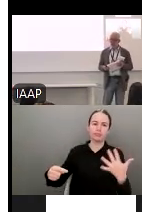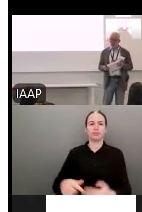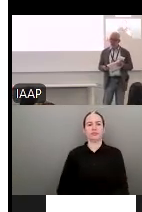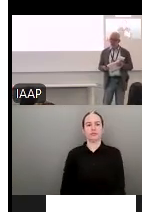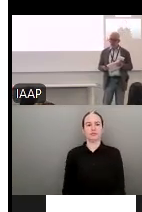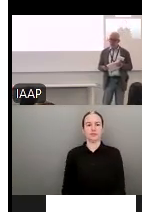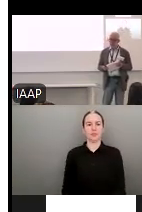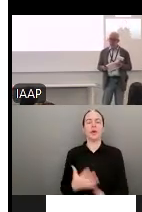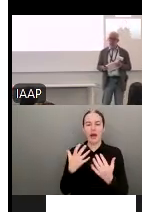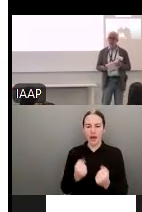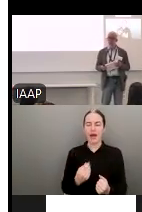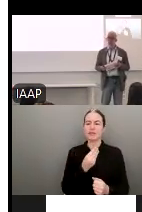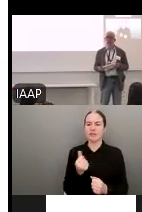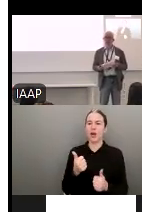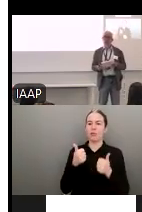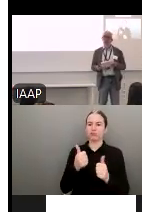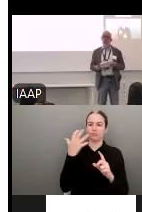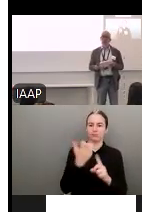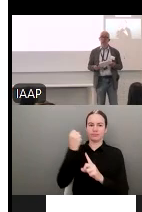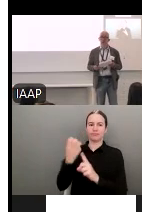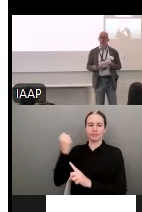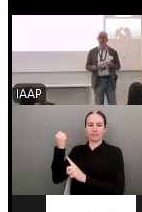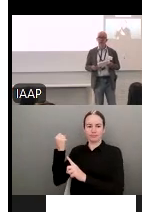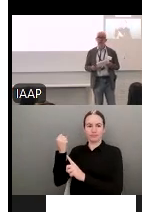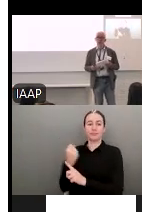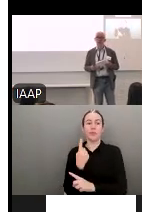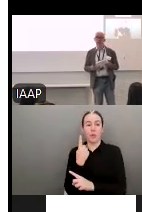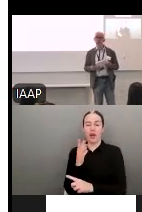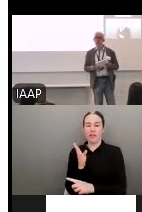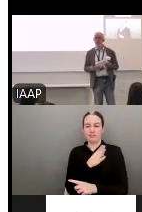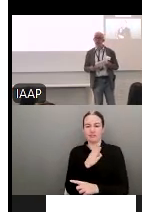for computer accessibility, which was, adopted in 1993.